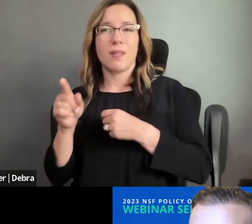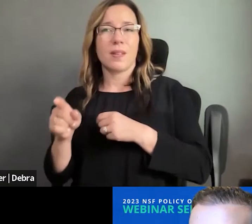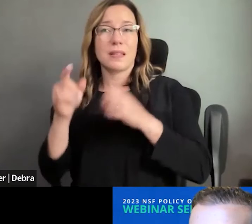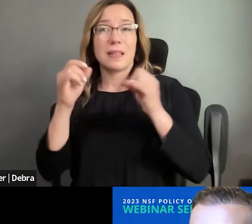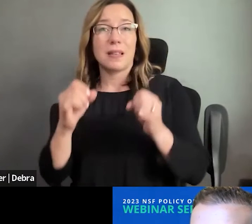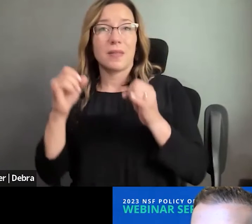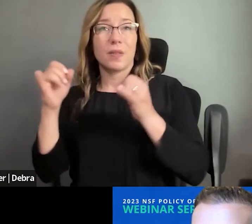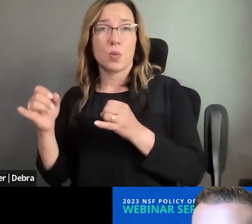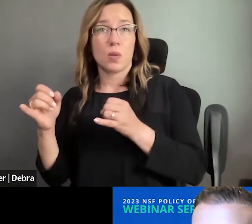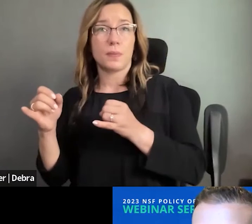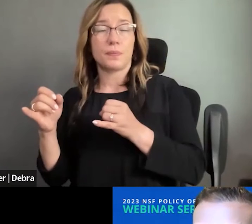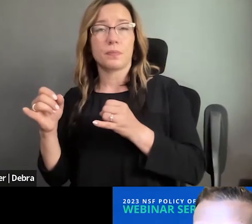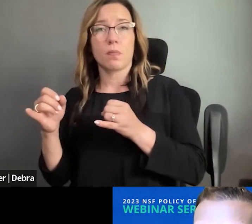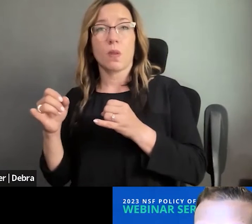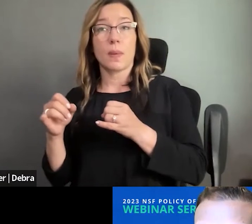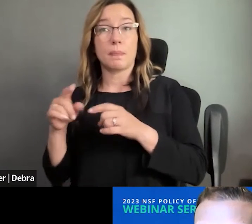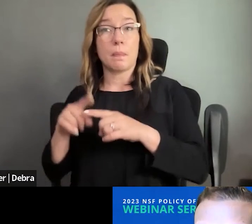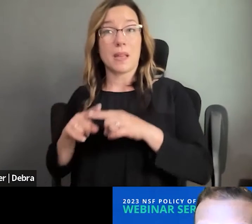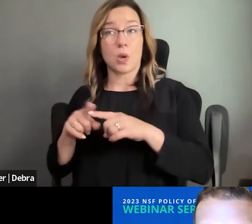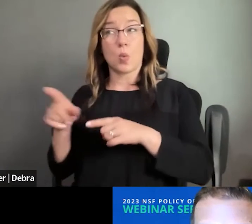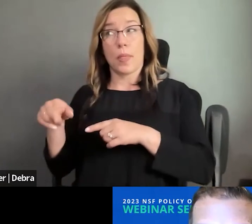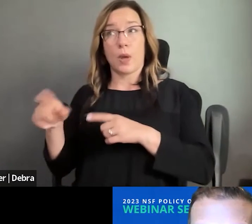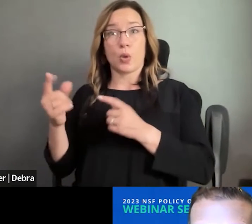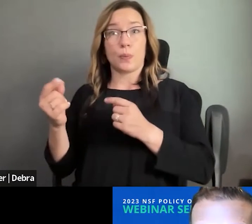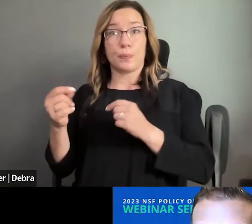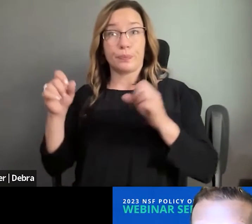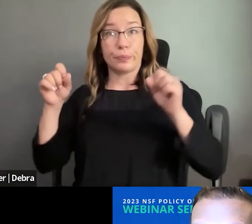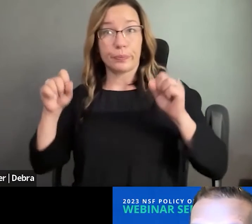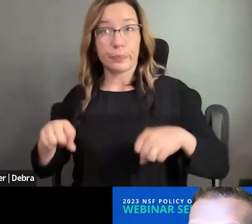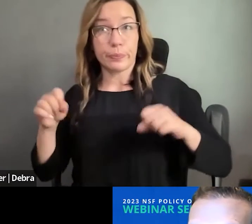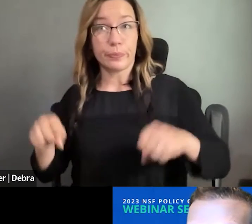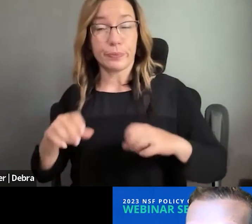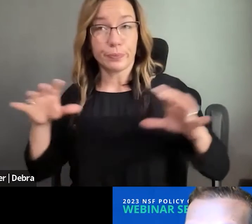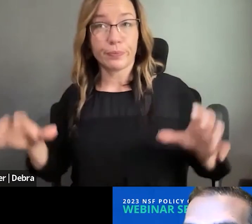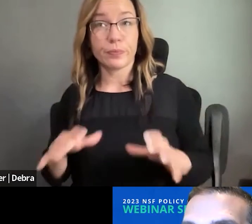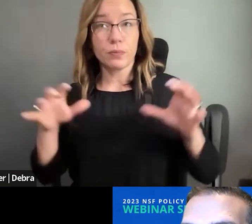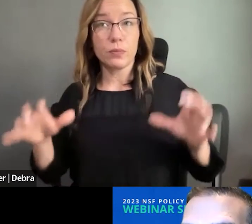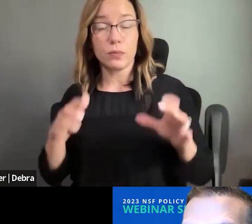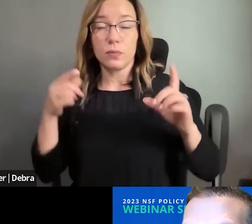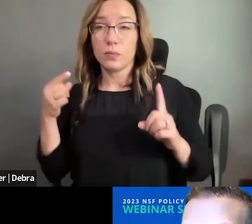based on what they're doing, have the capacity to carry out what they are intending to do.